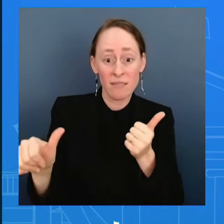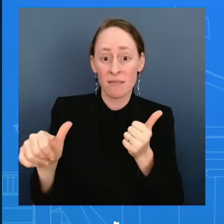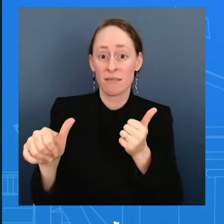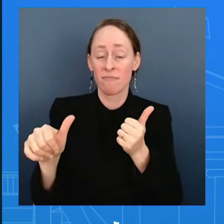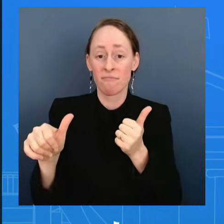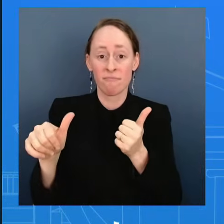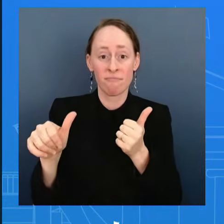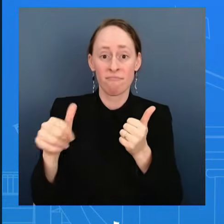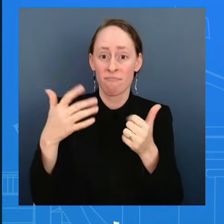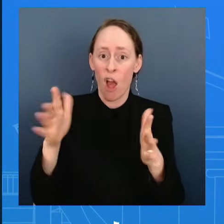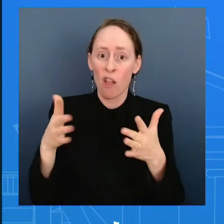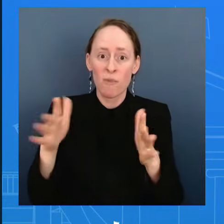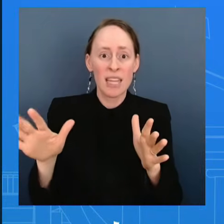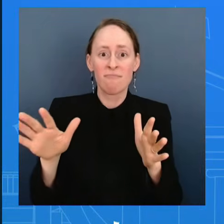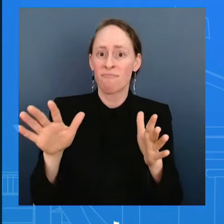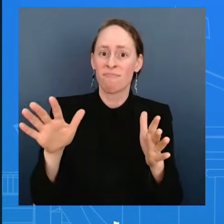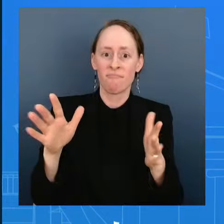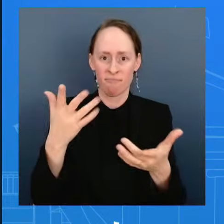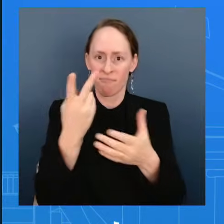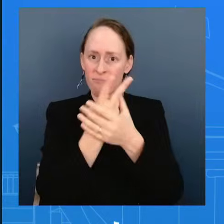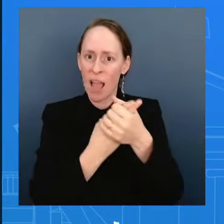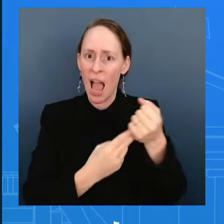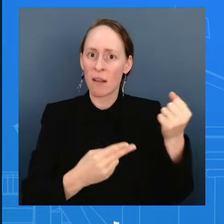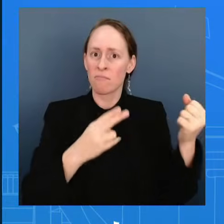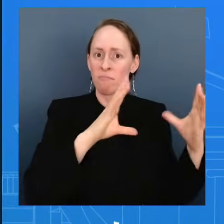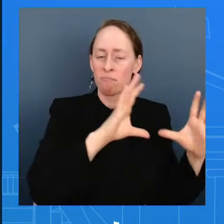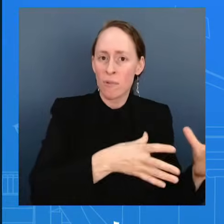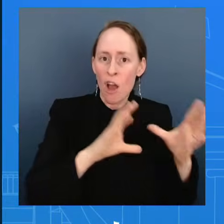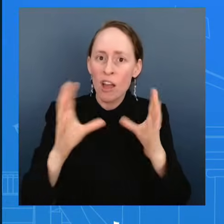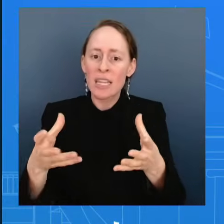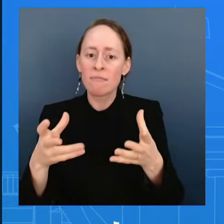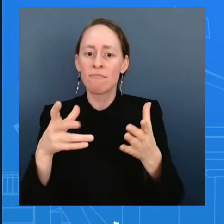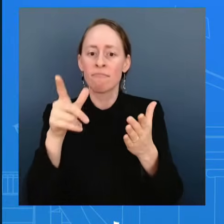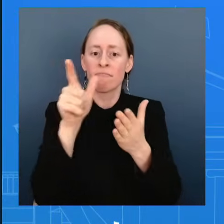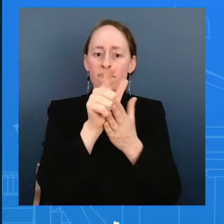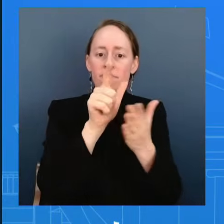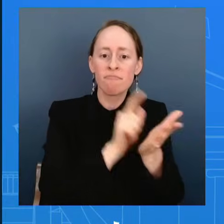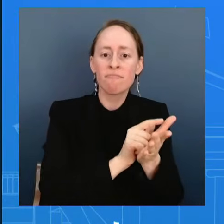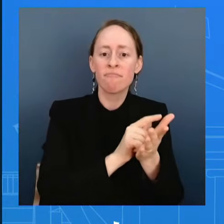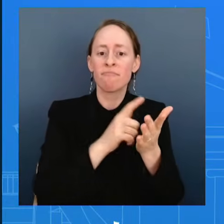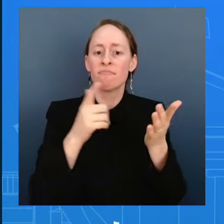But we believe that we are indeed in a steady and stable growth, as we've been talking about,